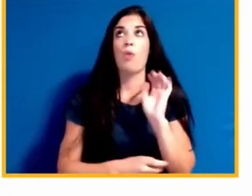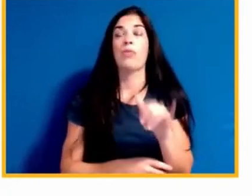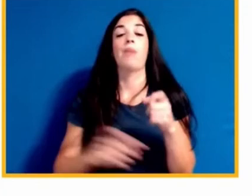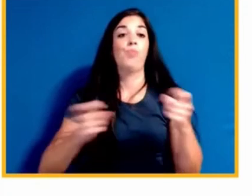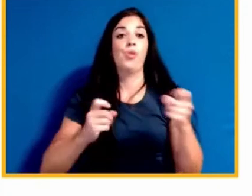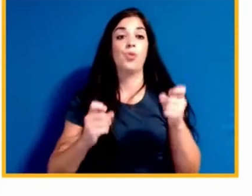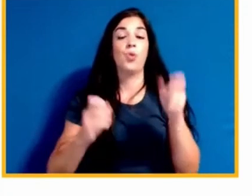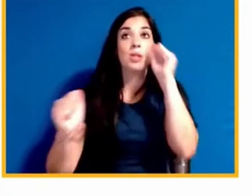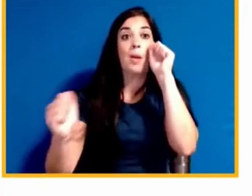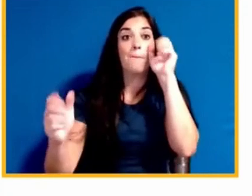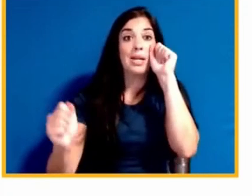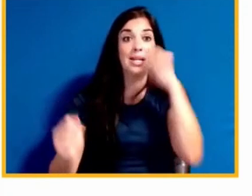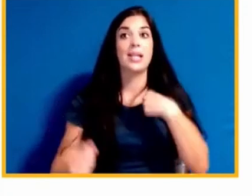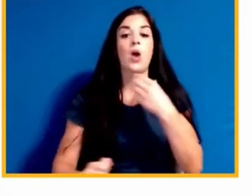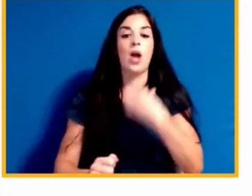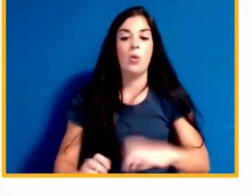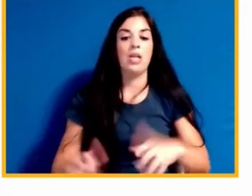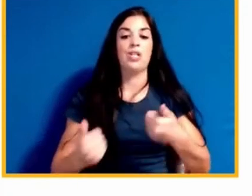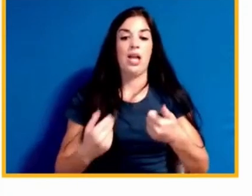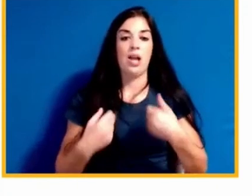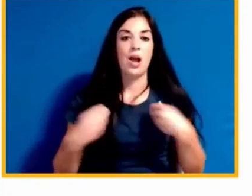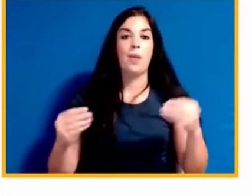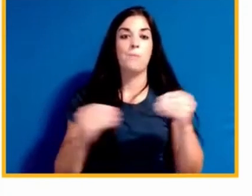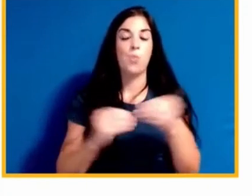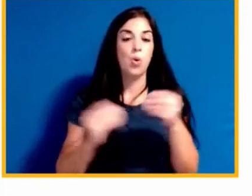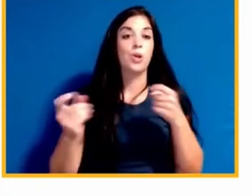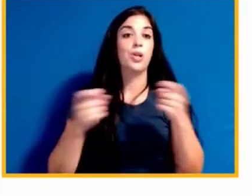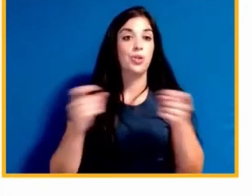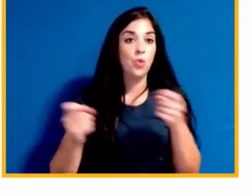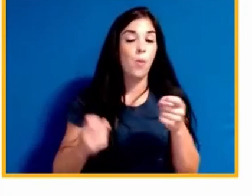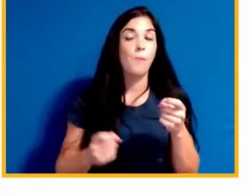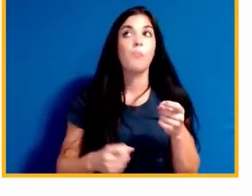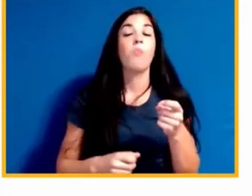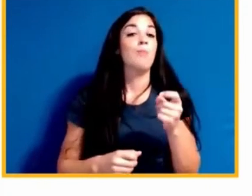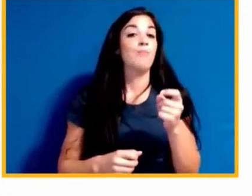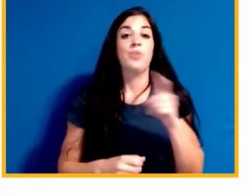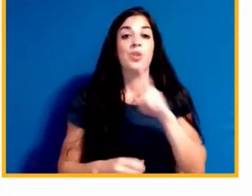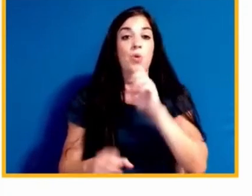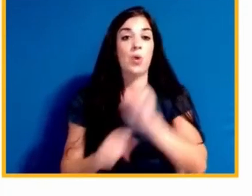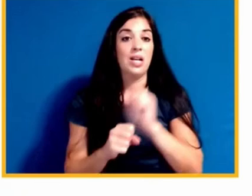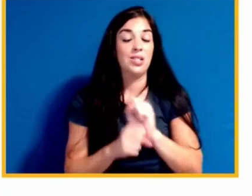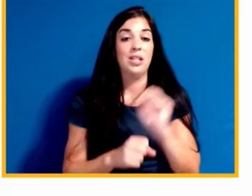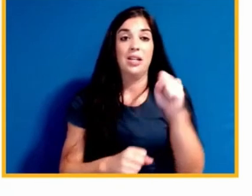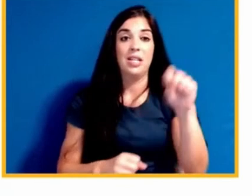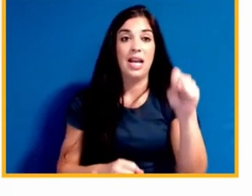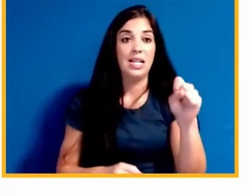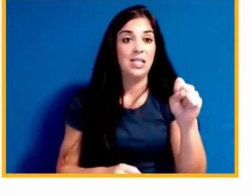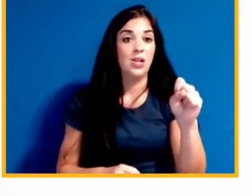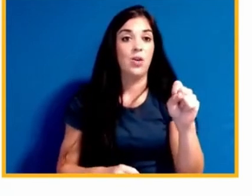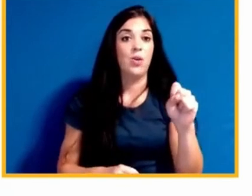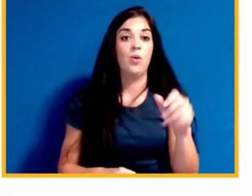amazing I wish I had that control but I'm more of a groover, and technically, yeah. For this I would think Yuki also